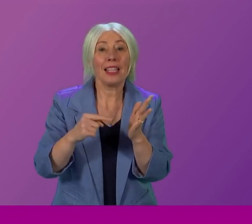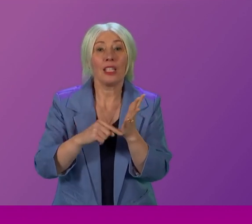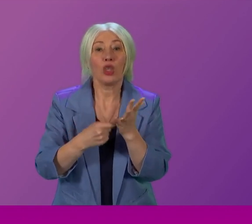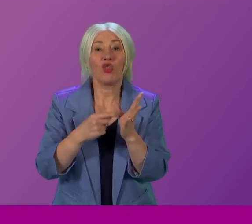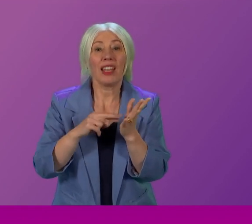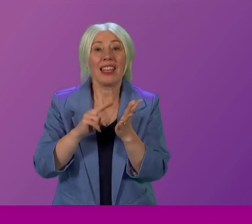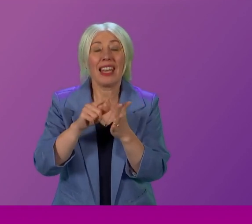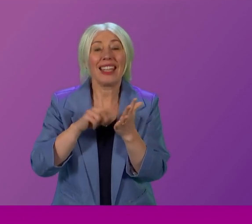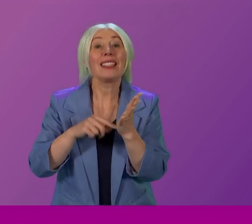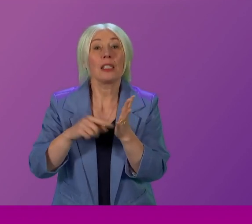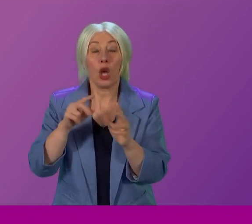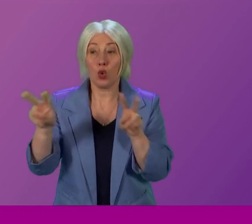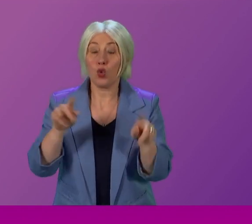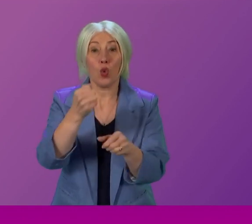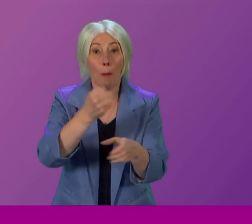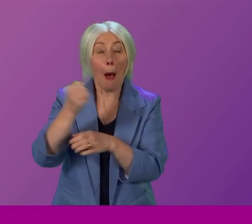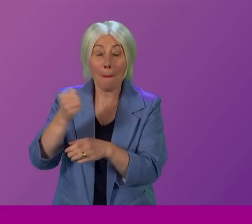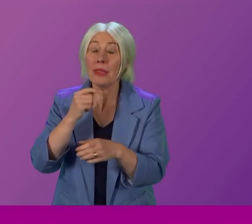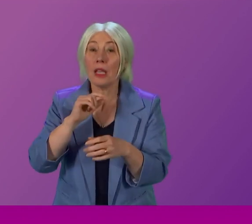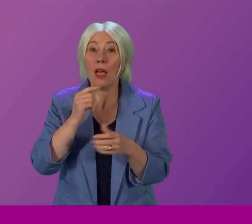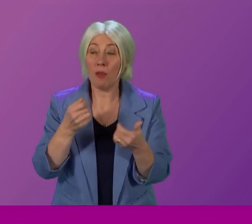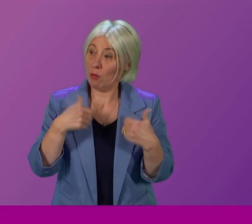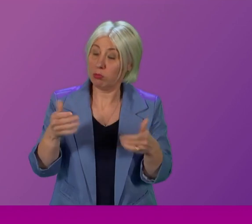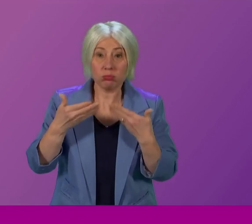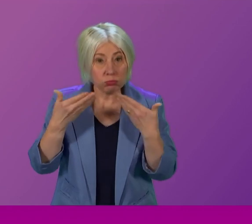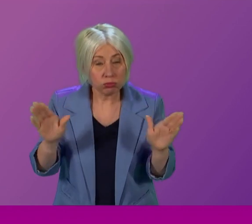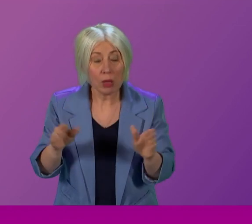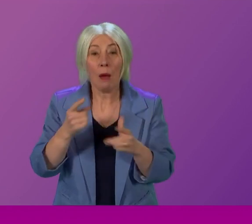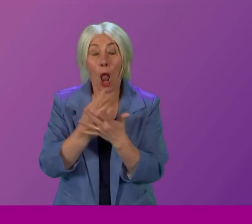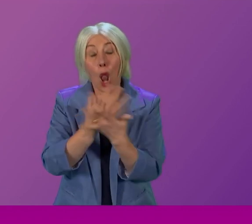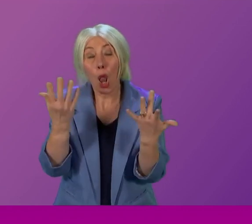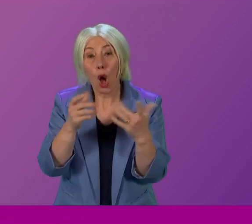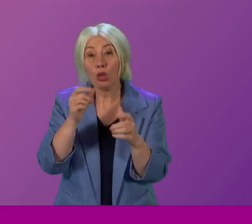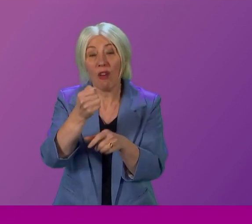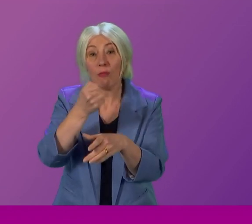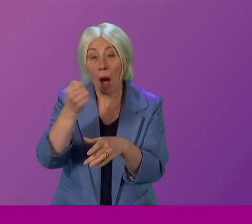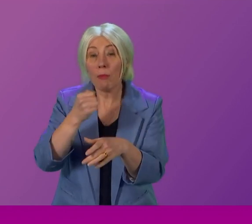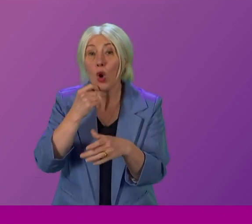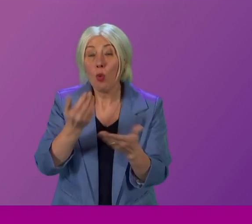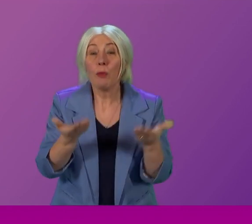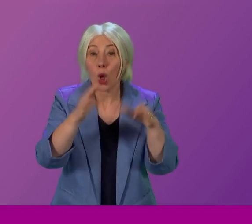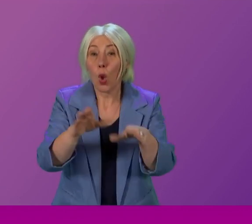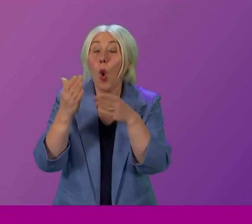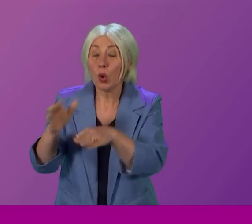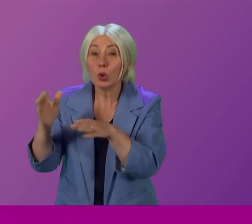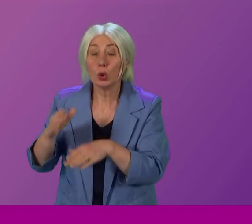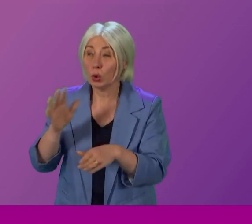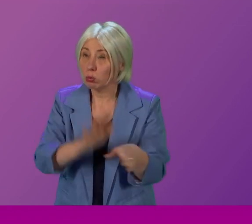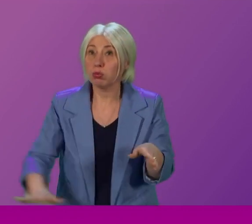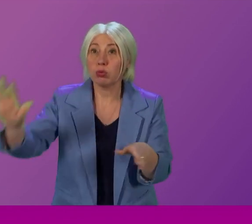that hundreds of pubs around Scotland are likely to close their doors for good this winter? To prevent last orders from being called across Scotland’s hospitality sector,